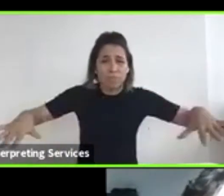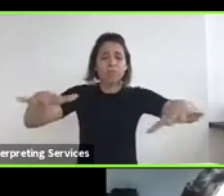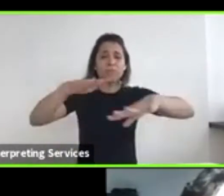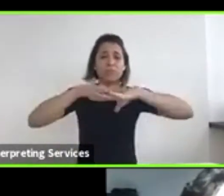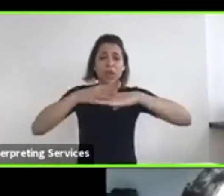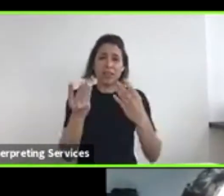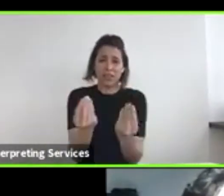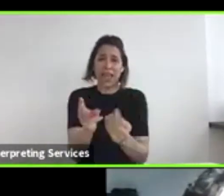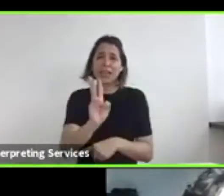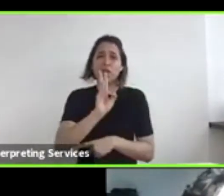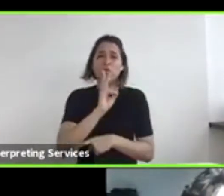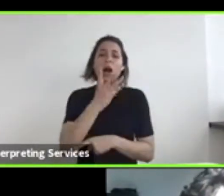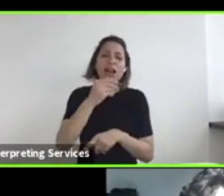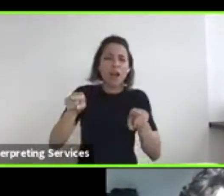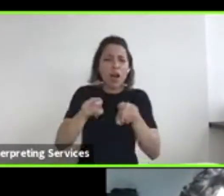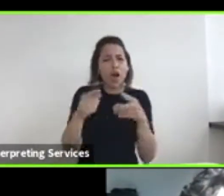OF REPRESENTATION, TERRITORIES OF MIND.